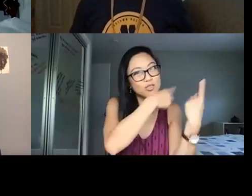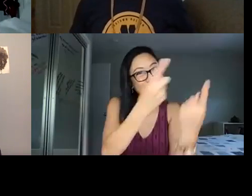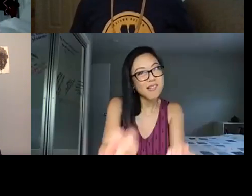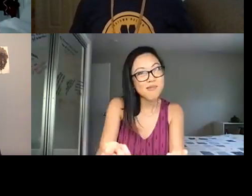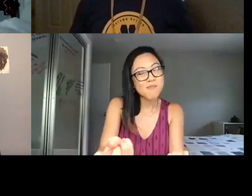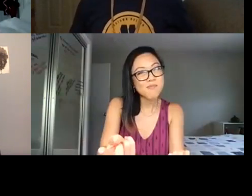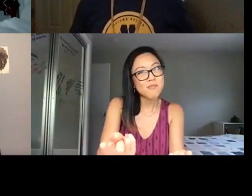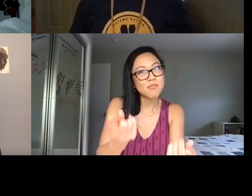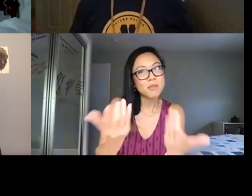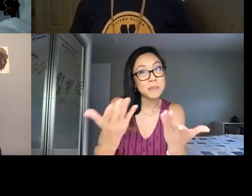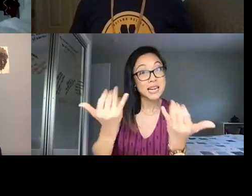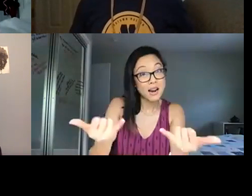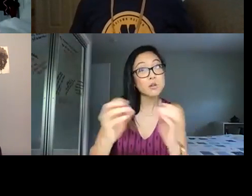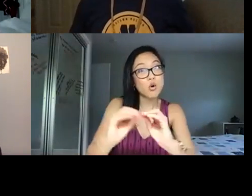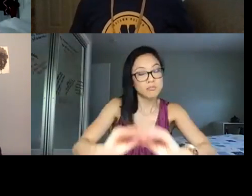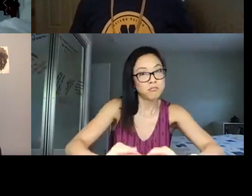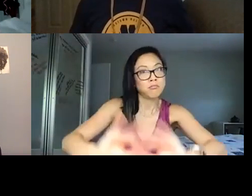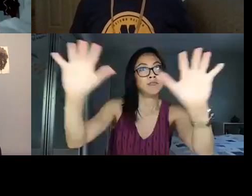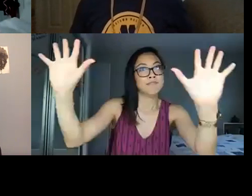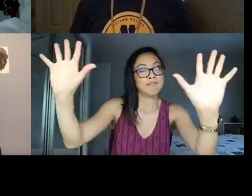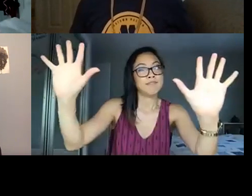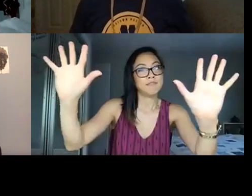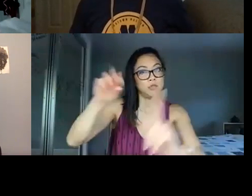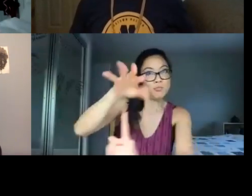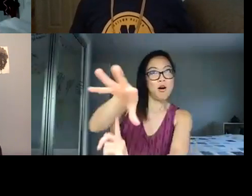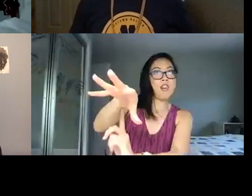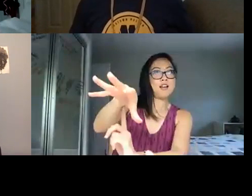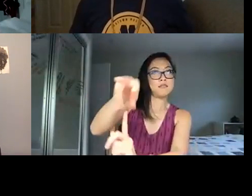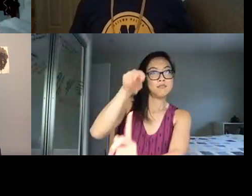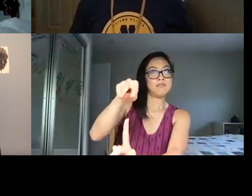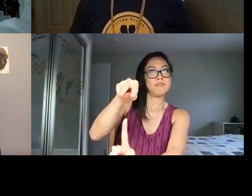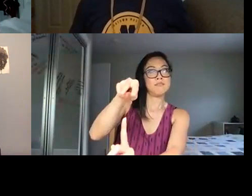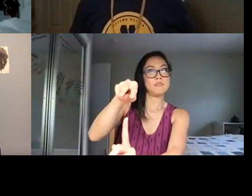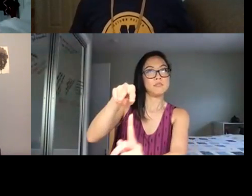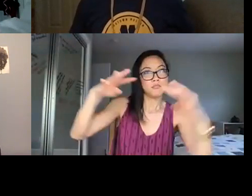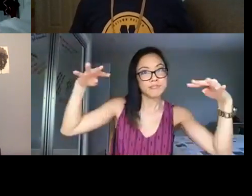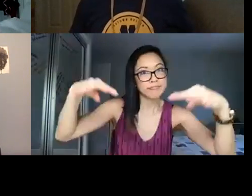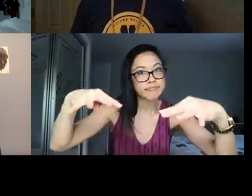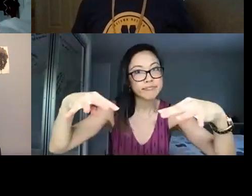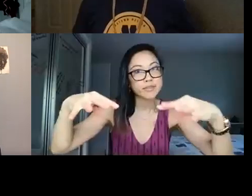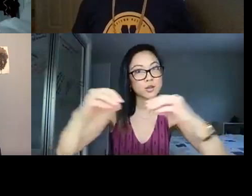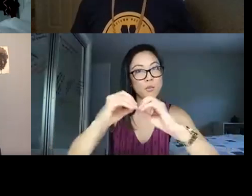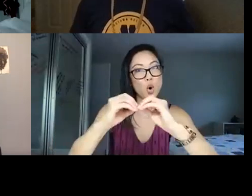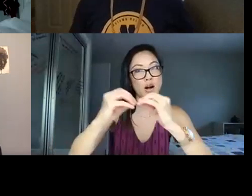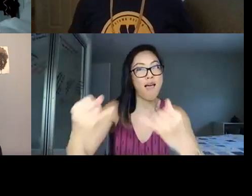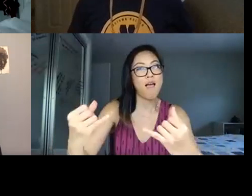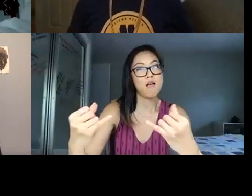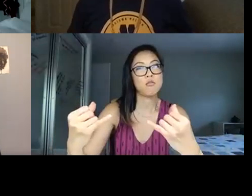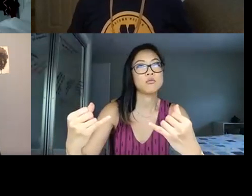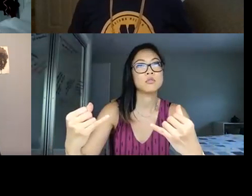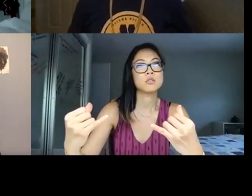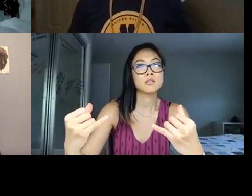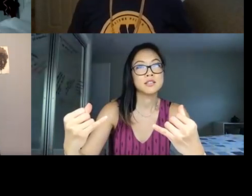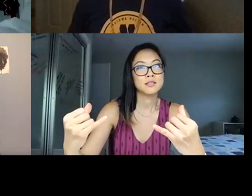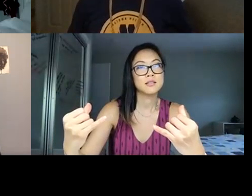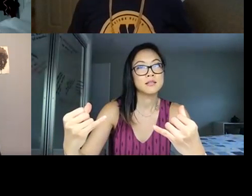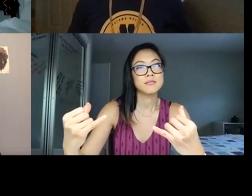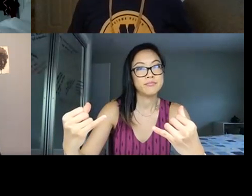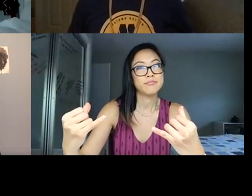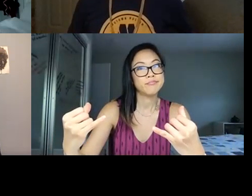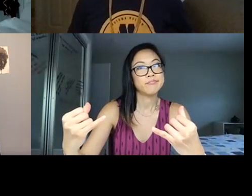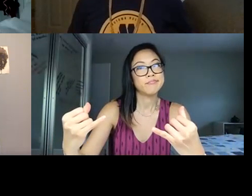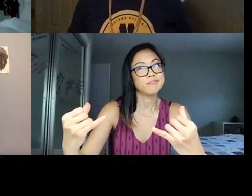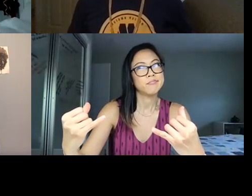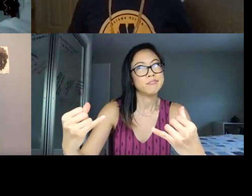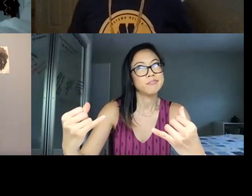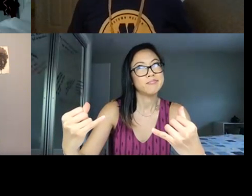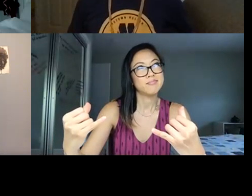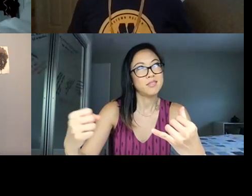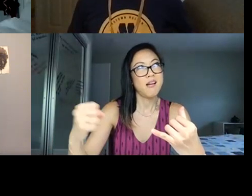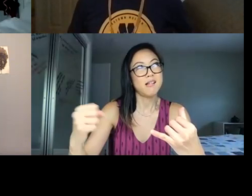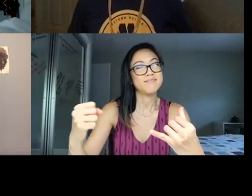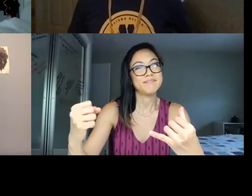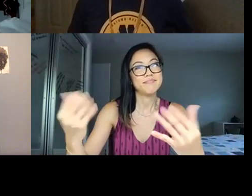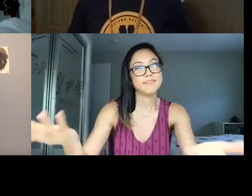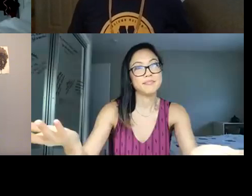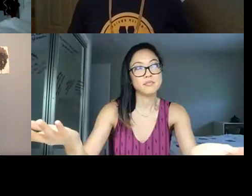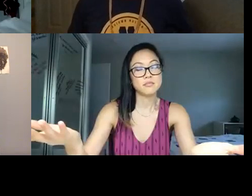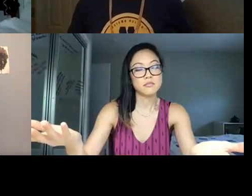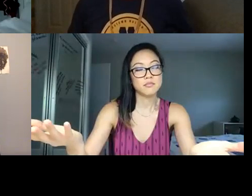there's a spotlight on a lot right now, yeah, but it's not